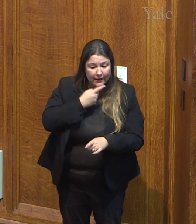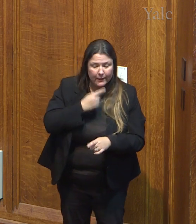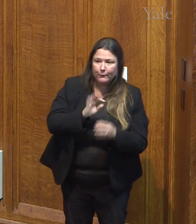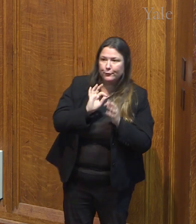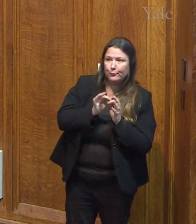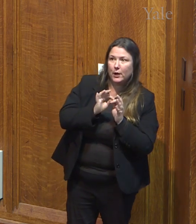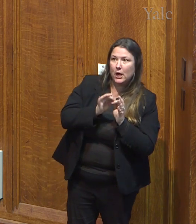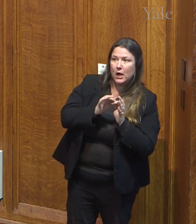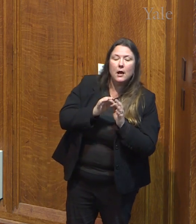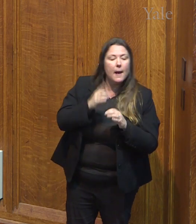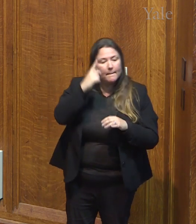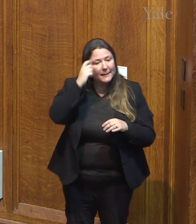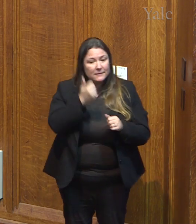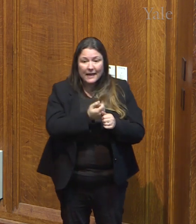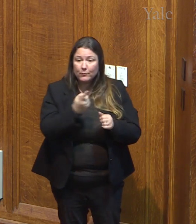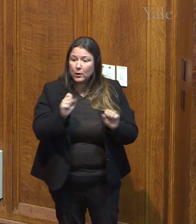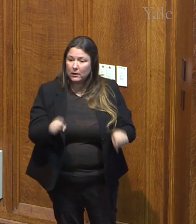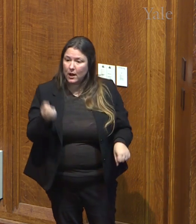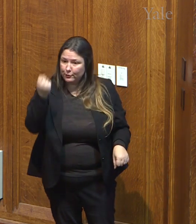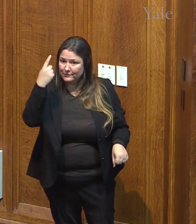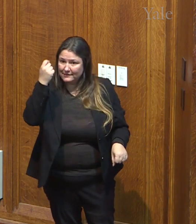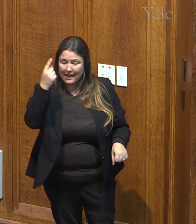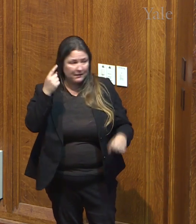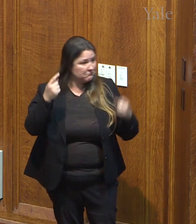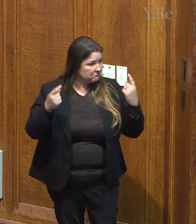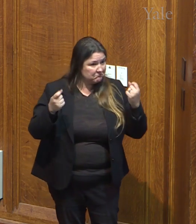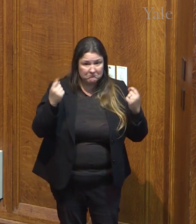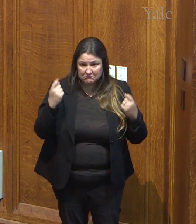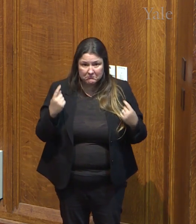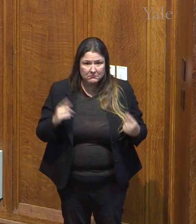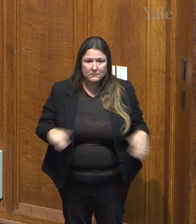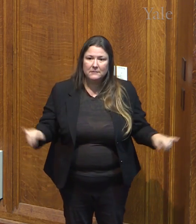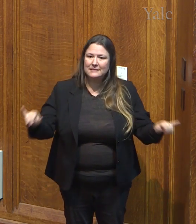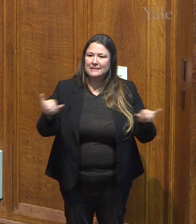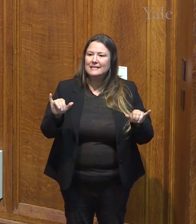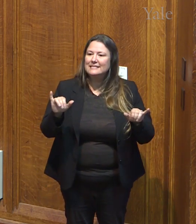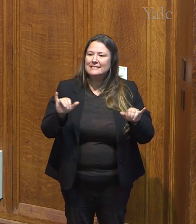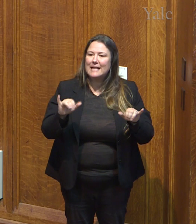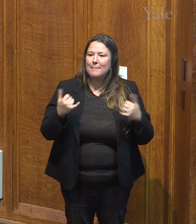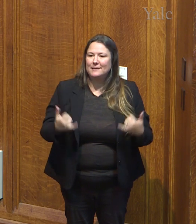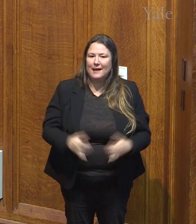so that everybody could understand everybody else just as we are doing today.